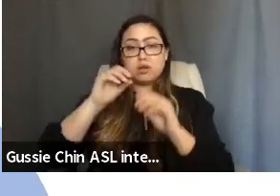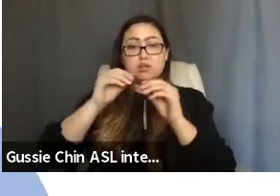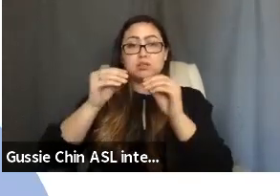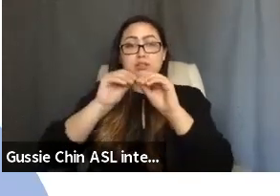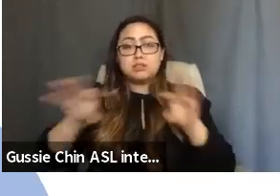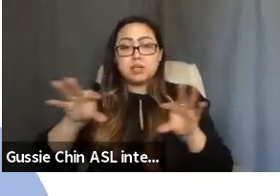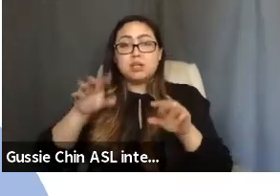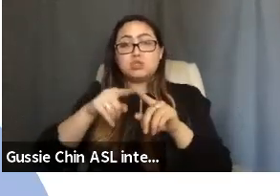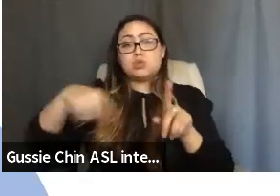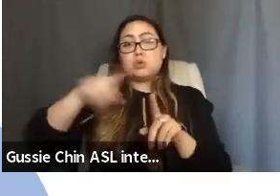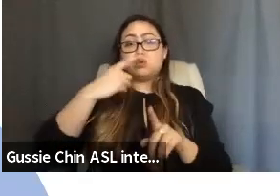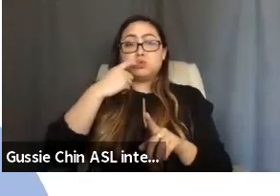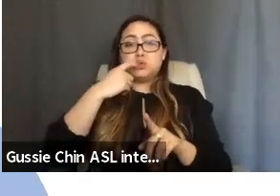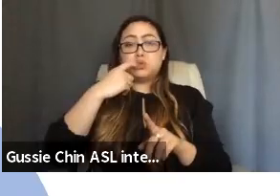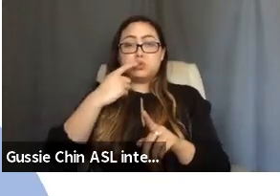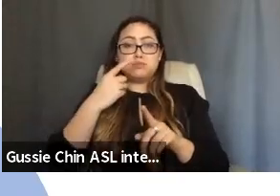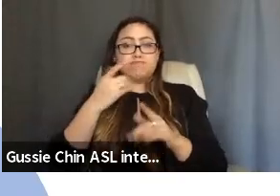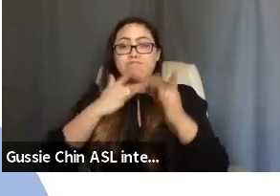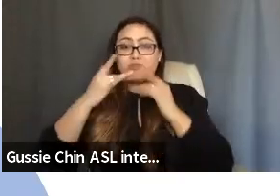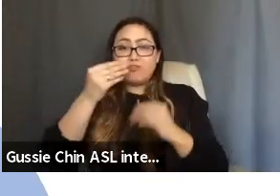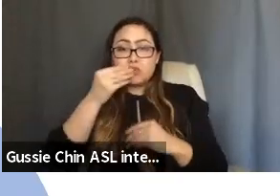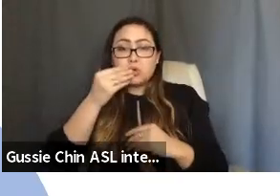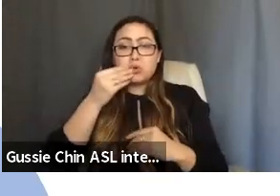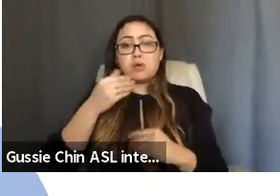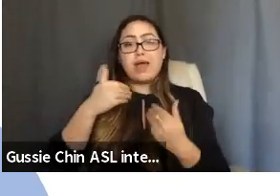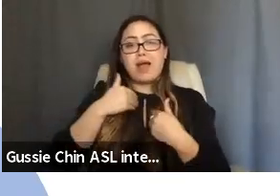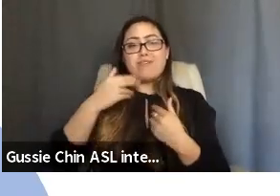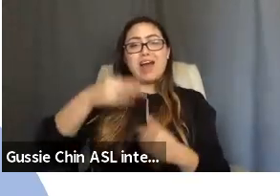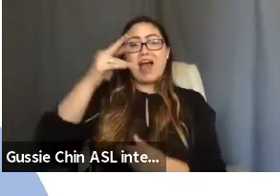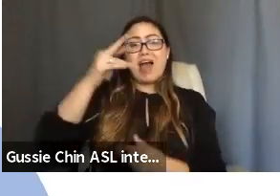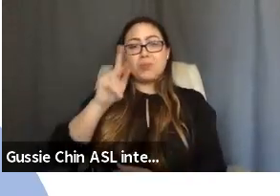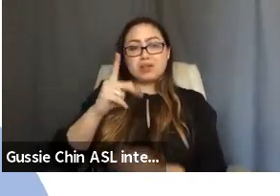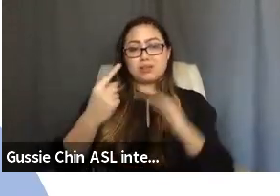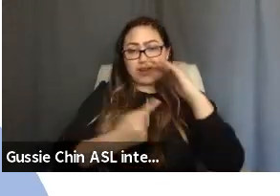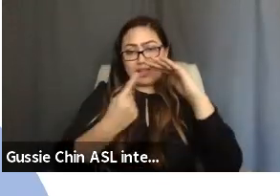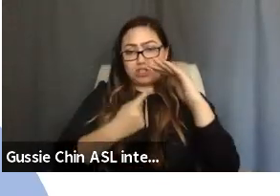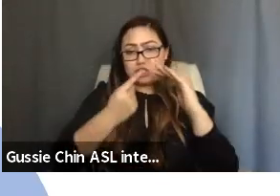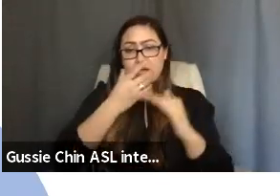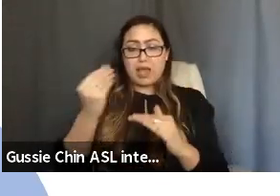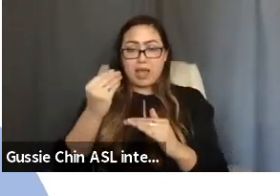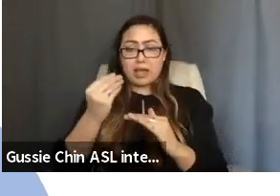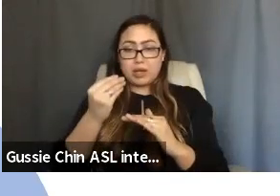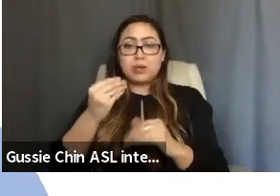and quarantine. Another example is at the very beginning of COVID, we heard from our women,